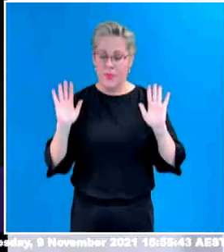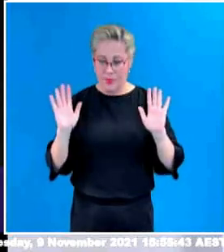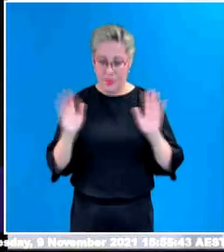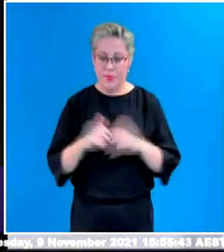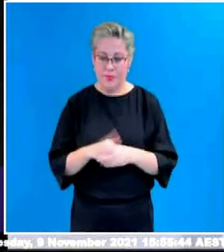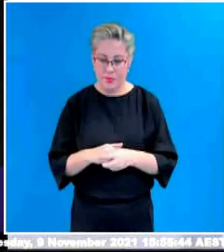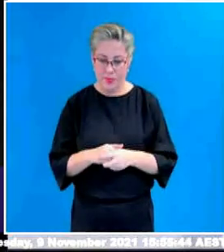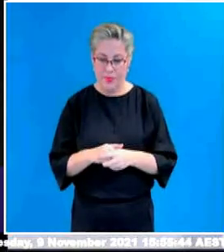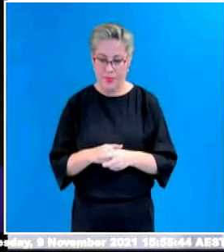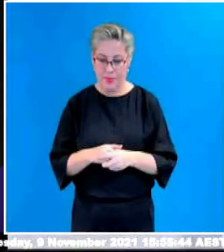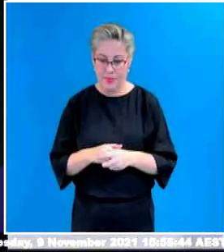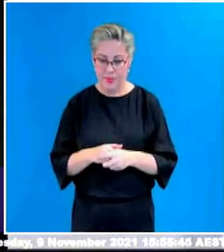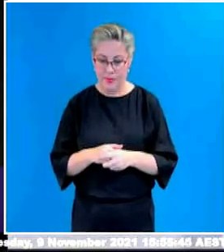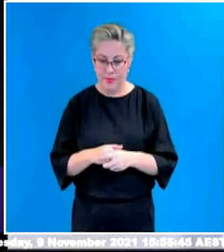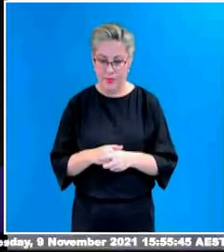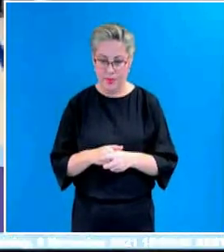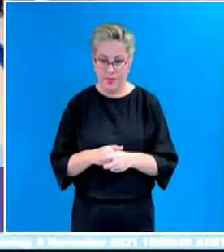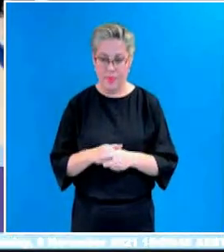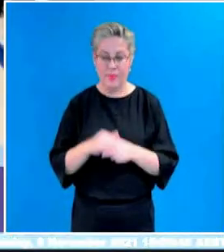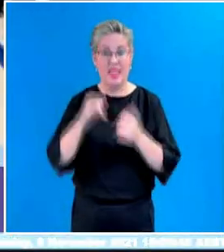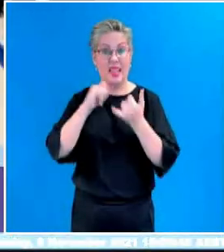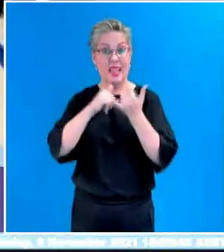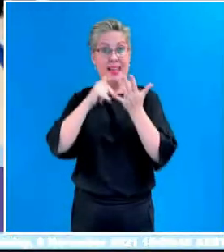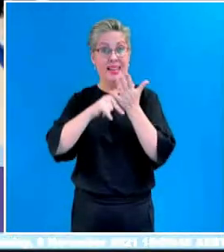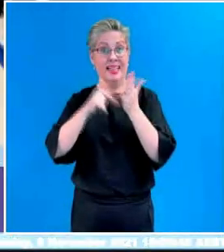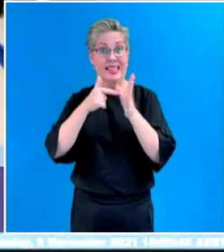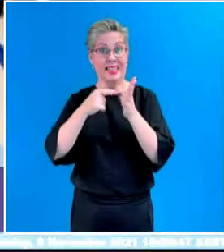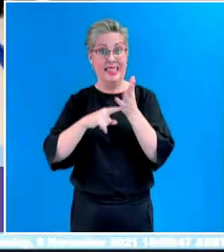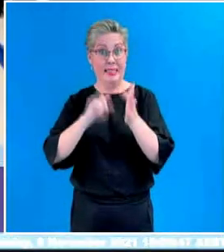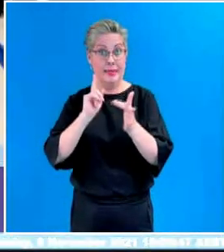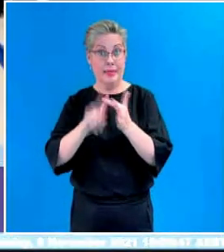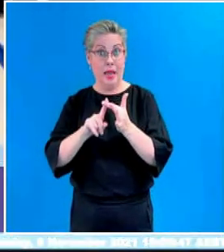state practice as just a general observation, you could say, sure, some